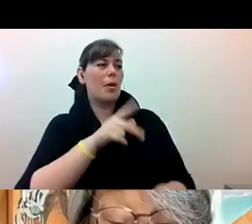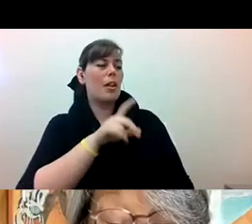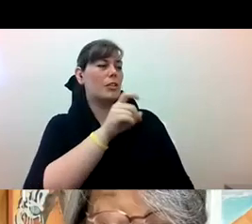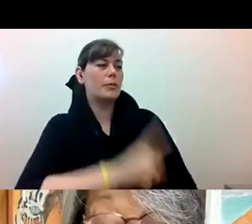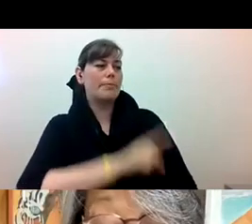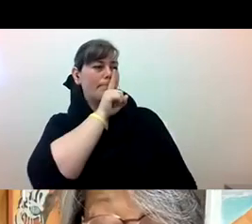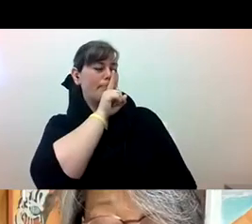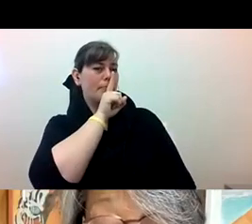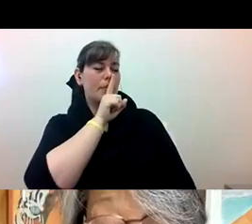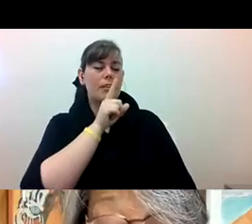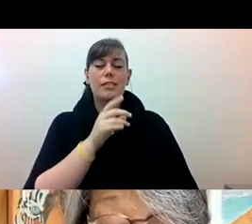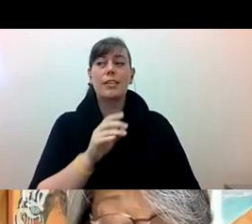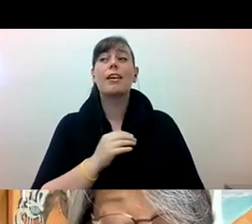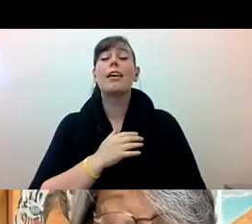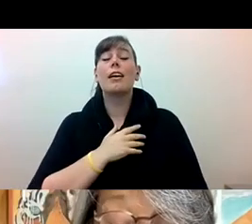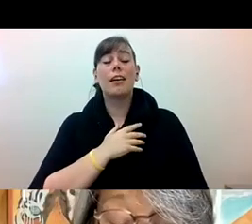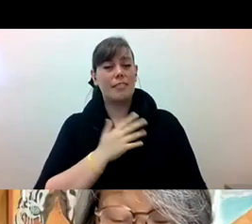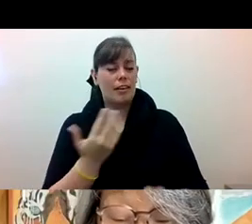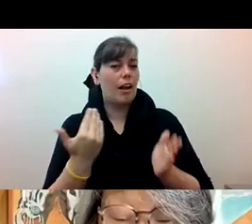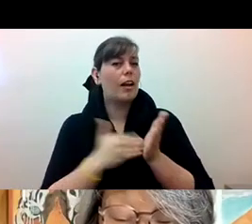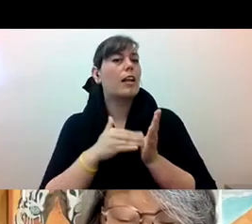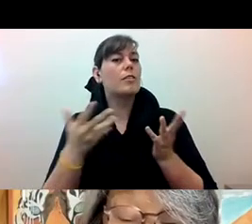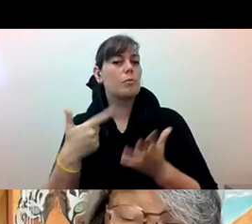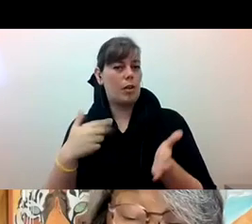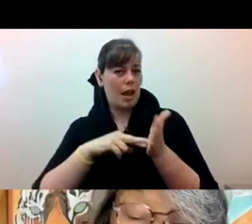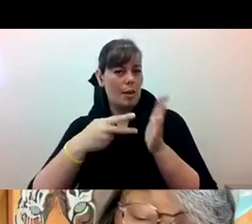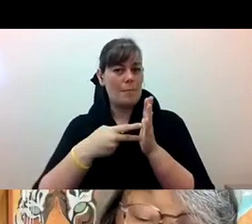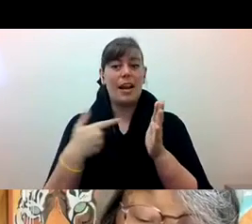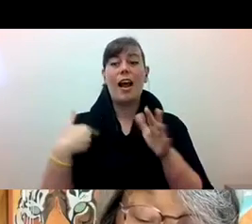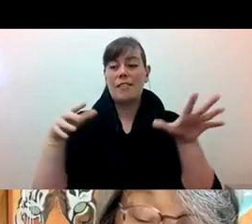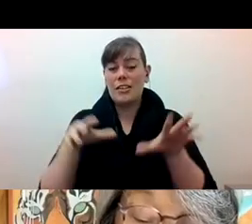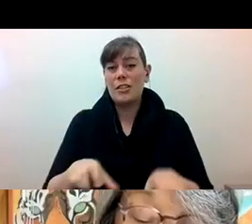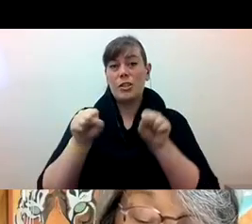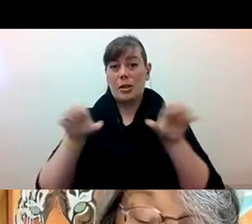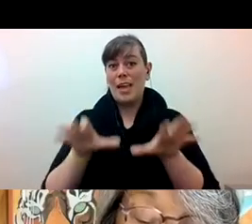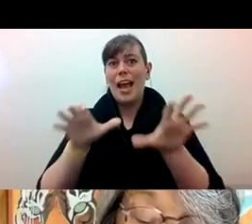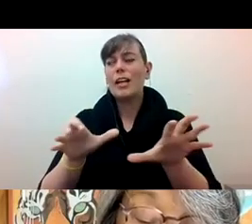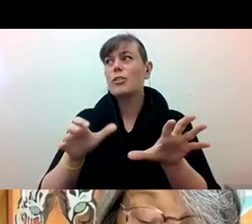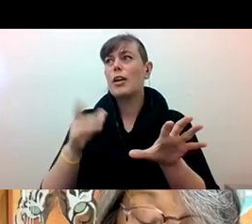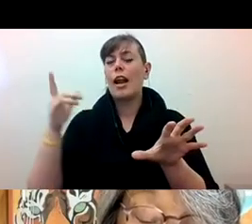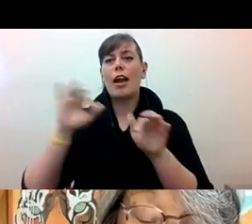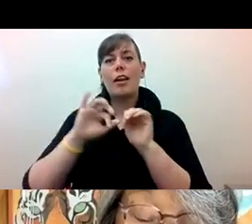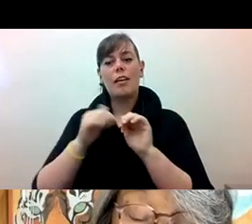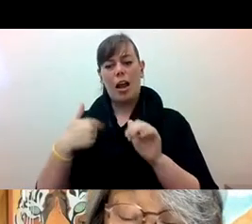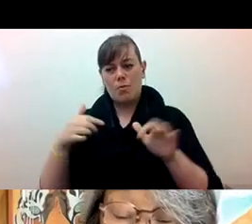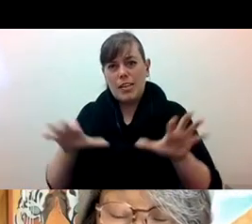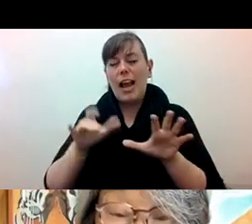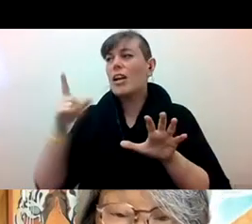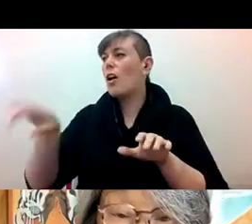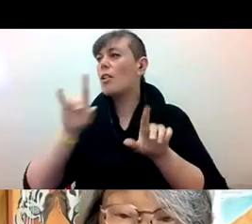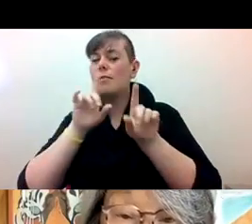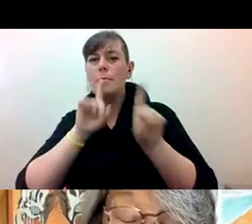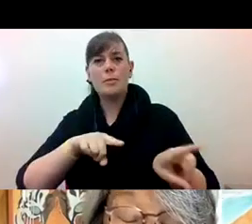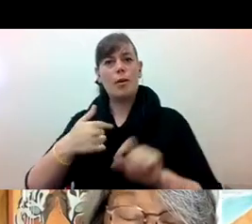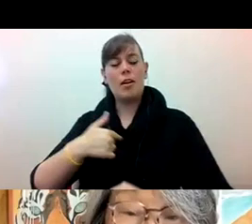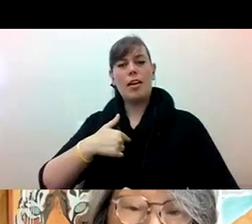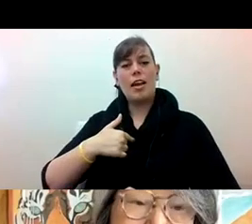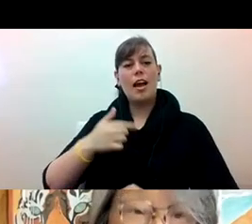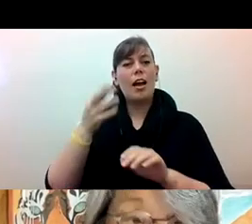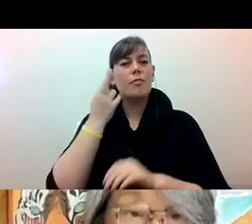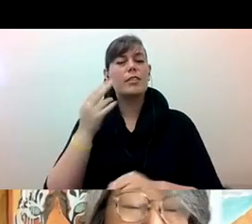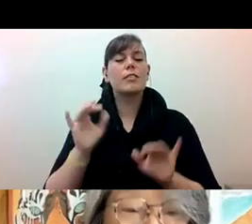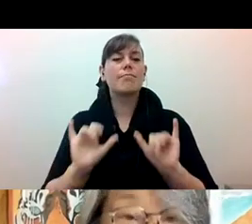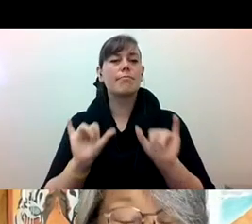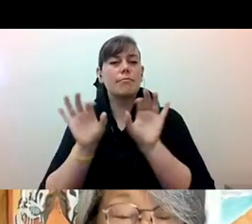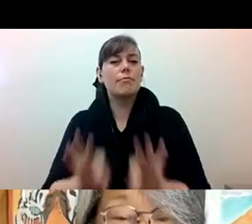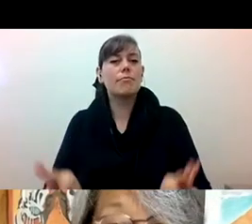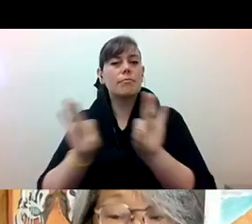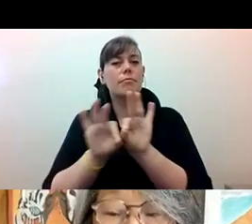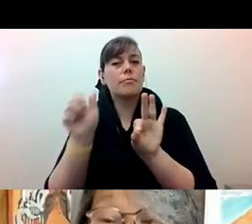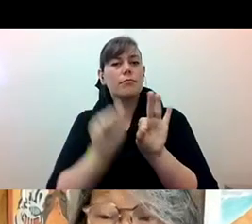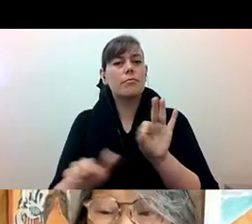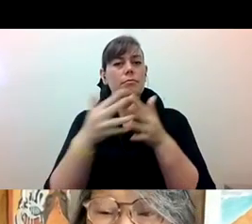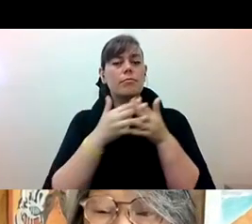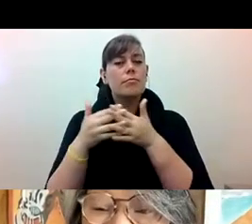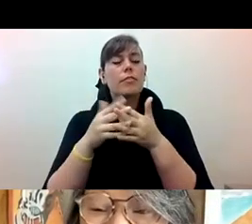Alex Tom he/him: And I... and again this is what I mean, it's like because I took that action and then the reaction that I got made me realize how important it is for Asian Americans to stand with other people of color